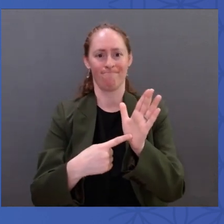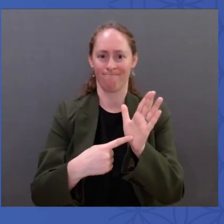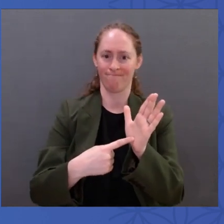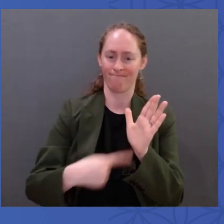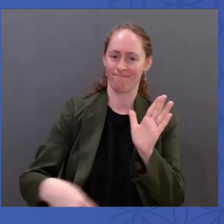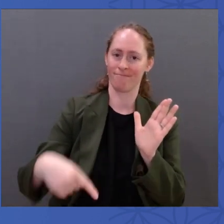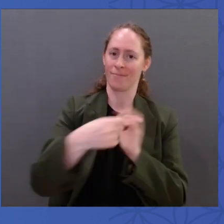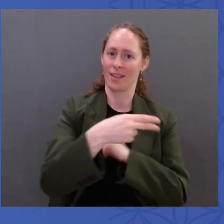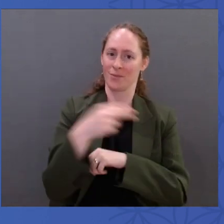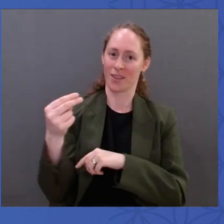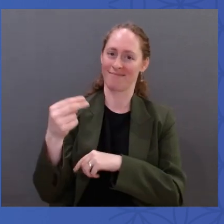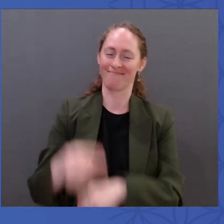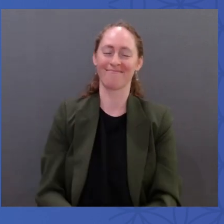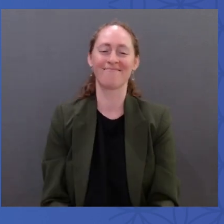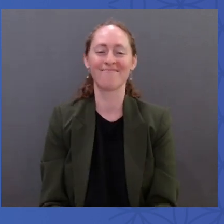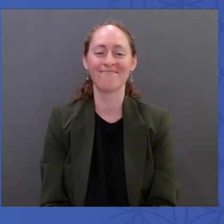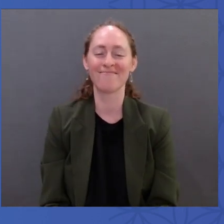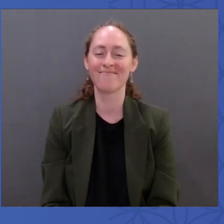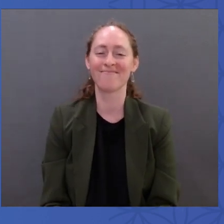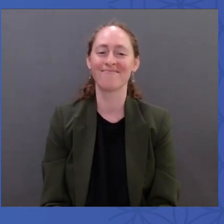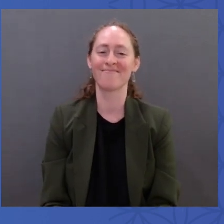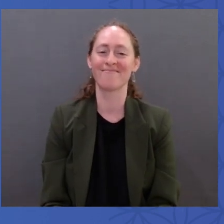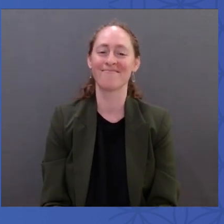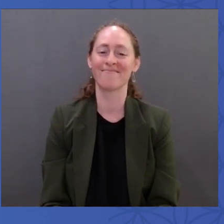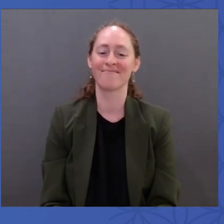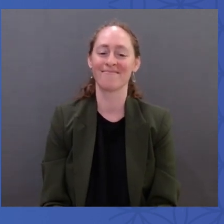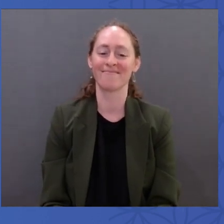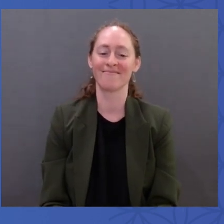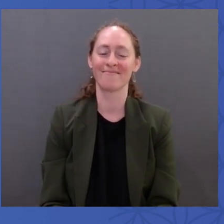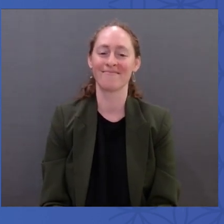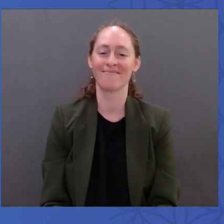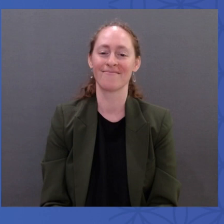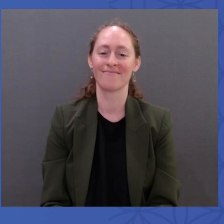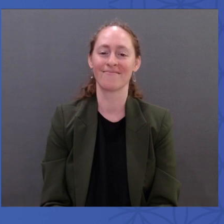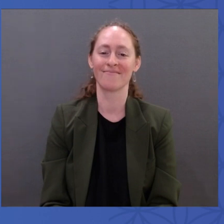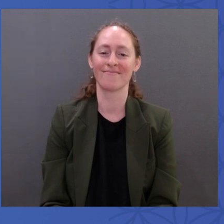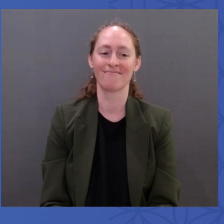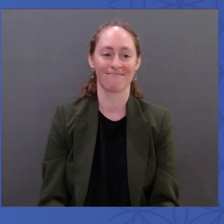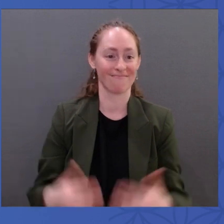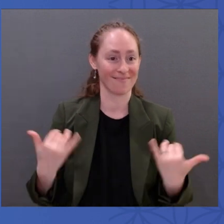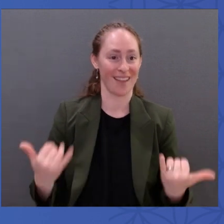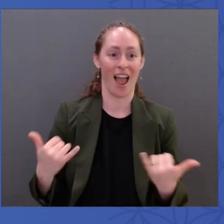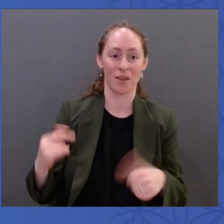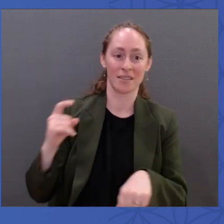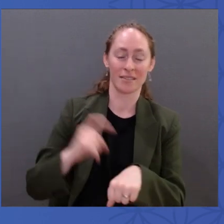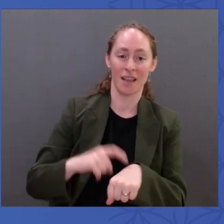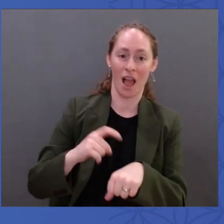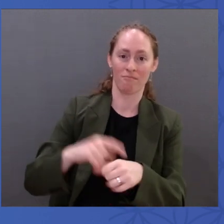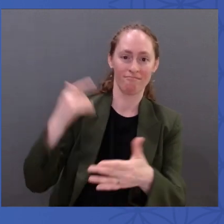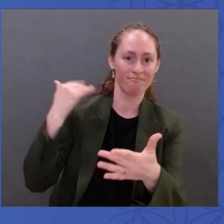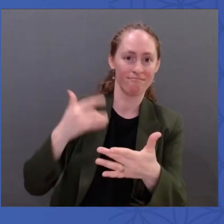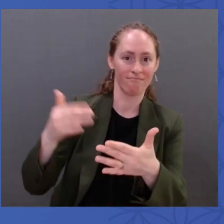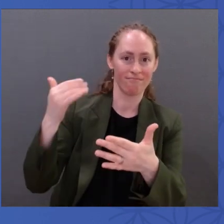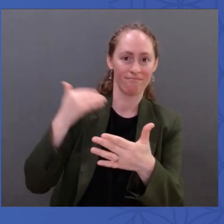The world has gotten better at mitigating the pandemic. This opened up opportunities for recovery